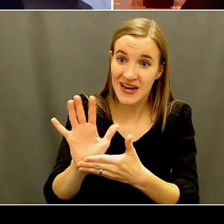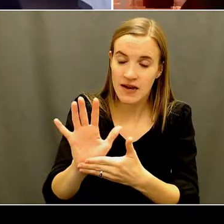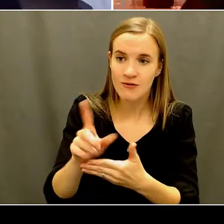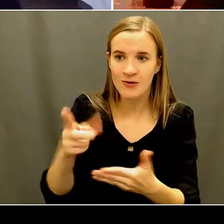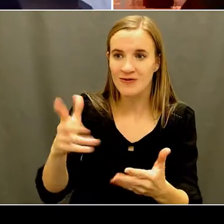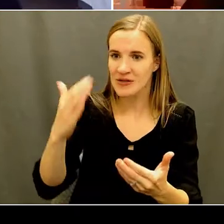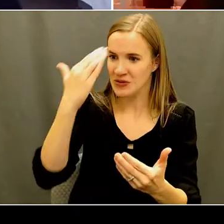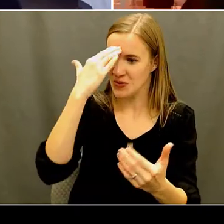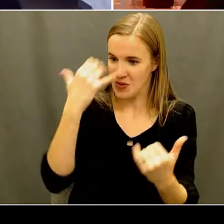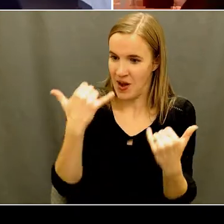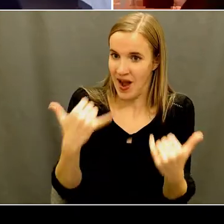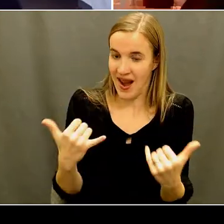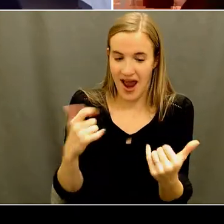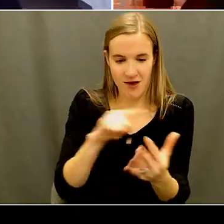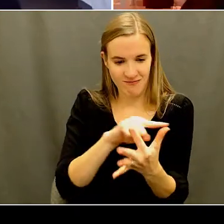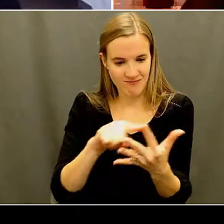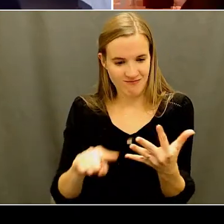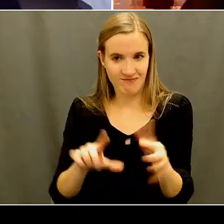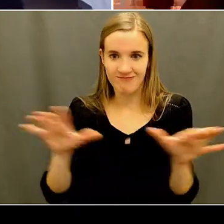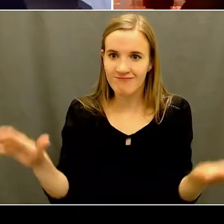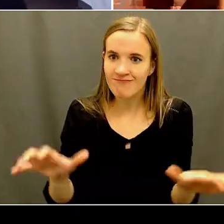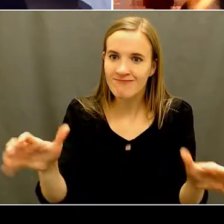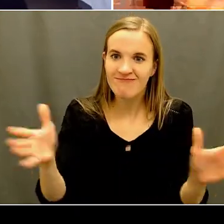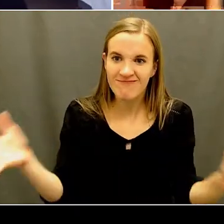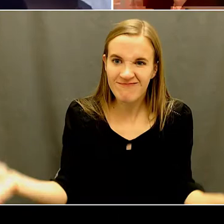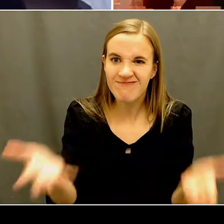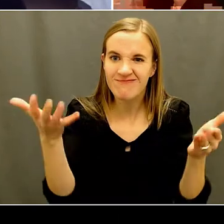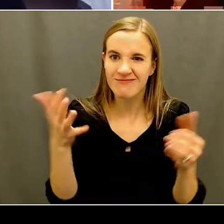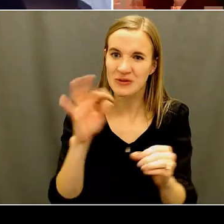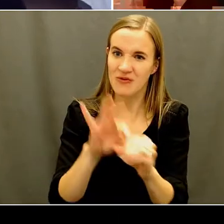us on our social media handles. We do have our email which is